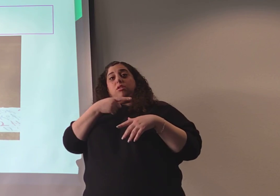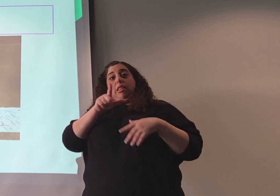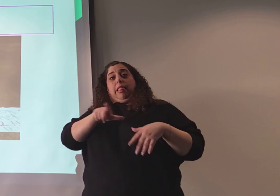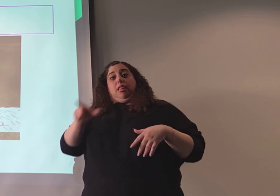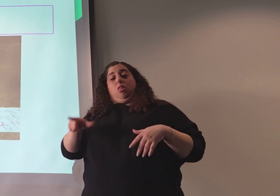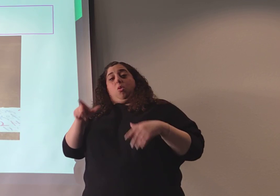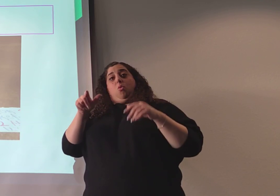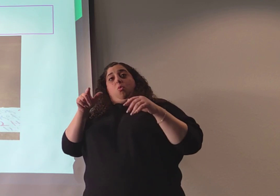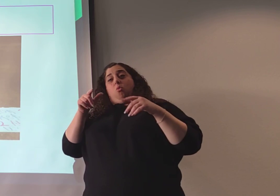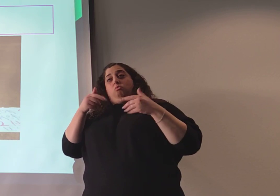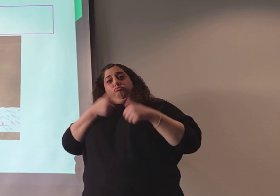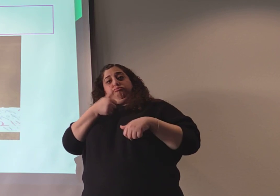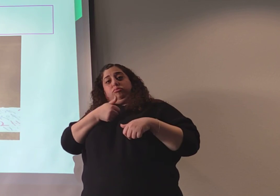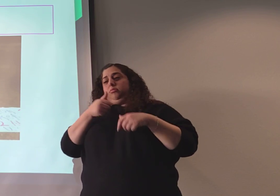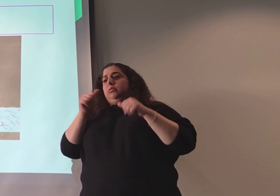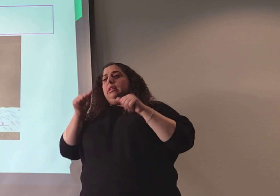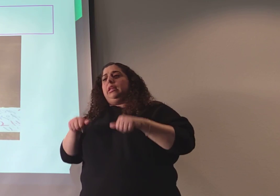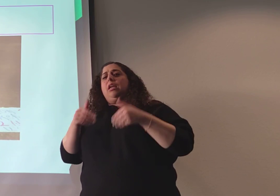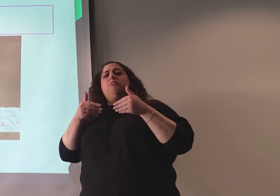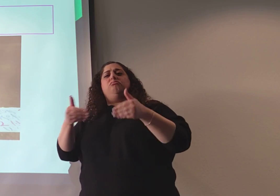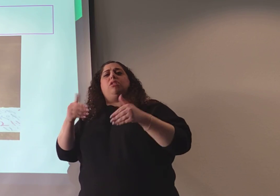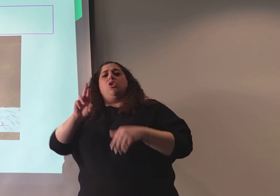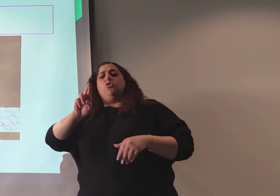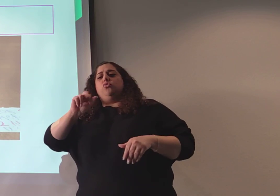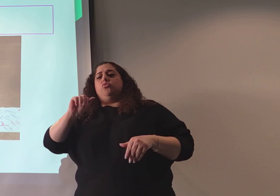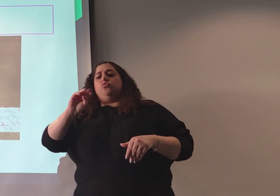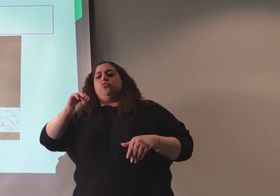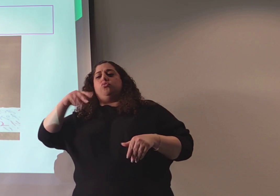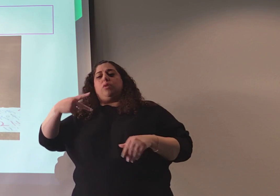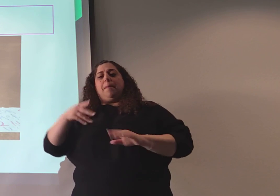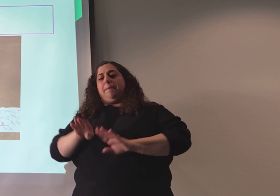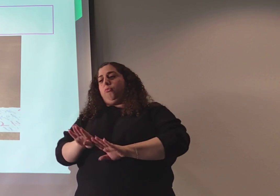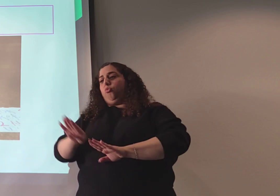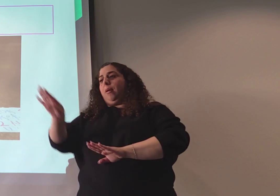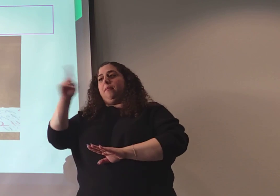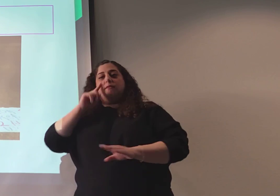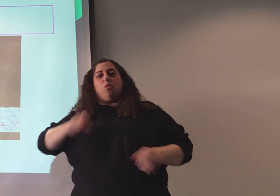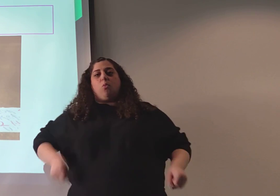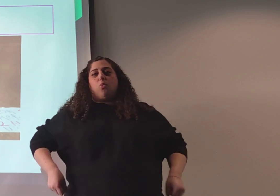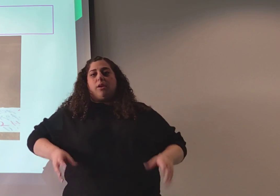But if an amputee is able to climb the stairs, then asking for an elevator to be installed